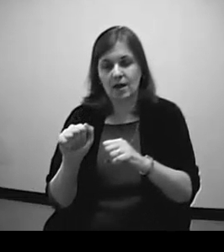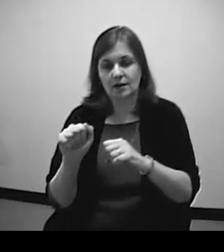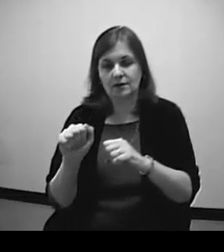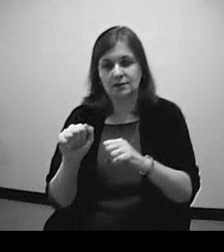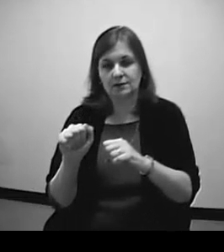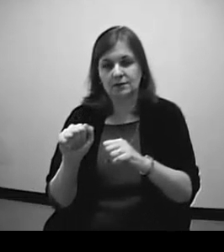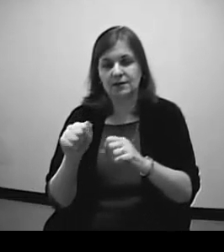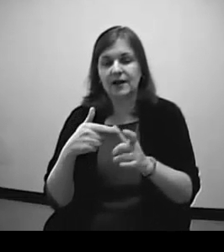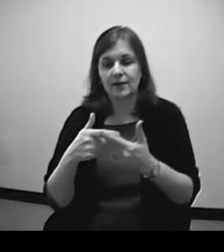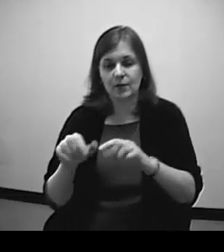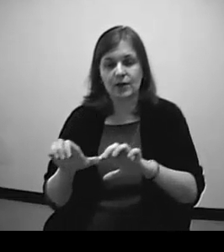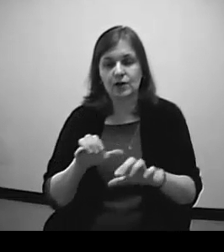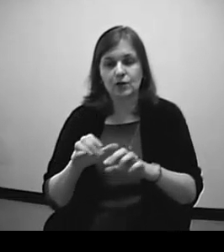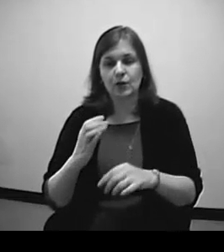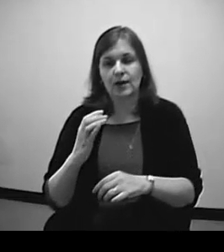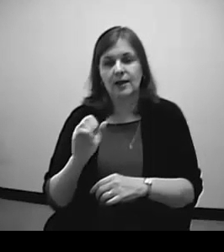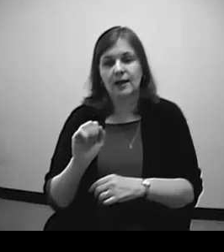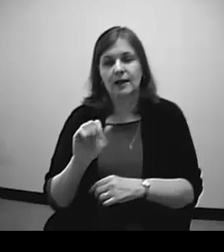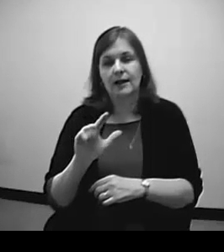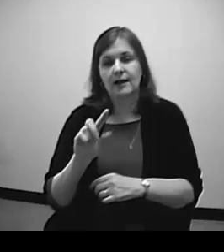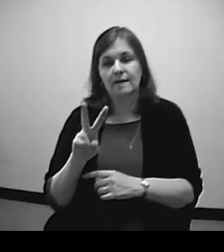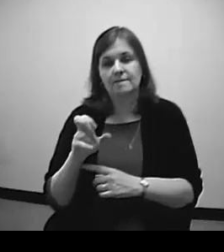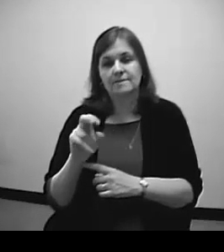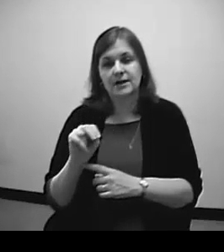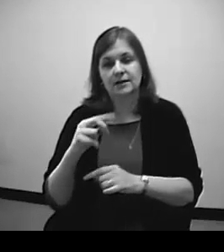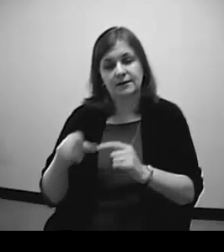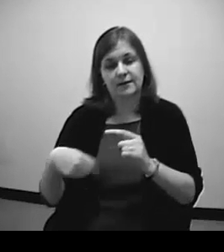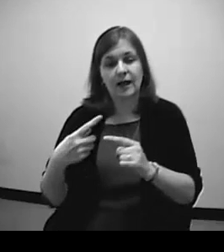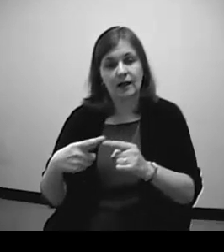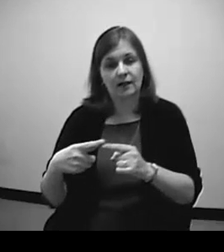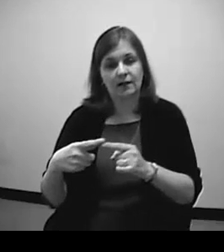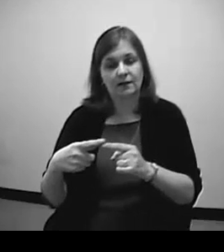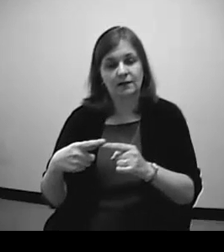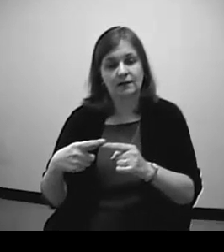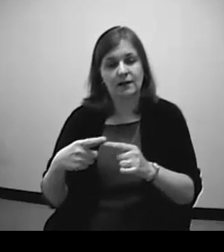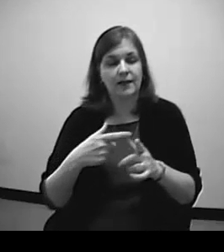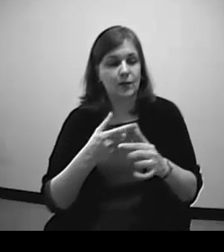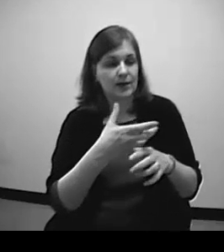so that we can go through the Calvin cycle and actually convert